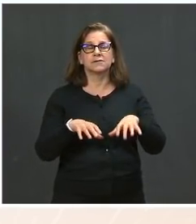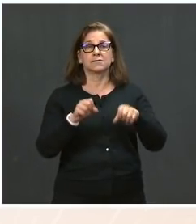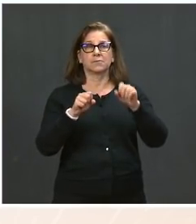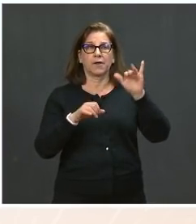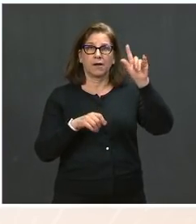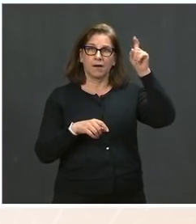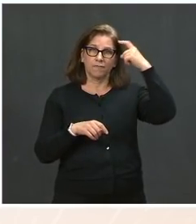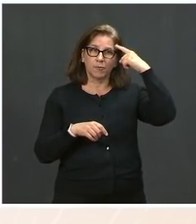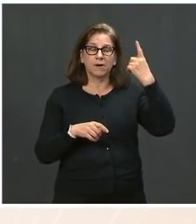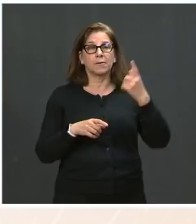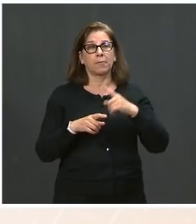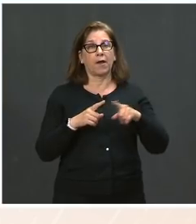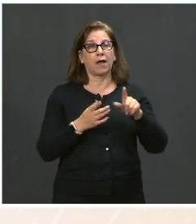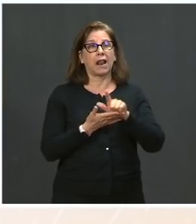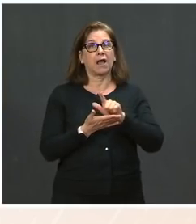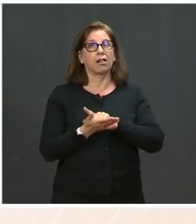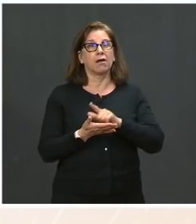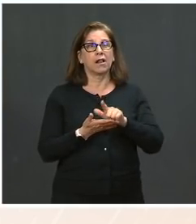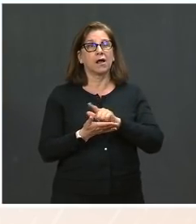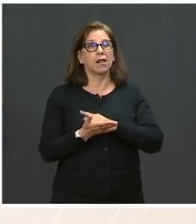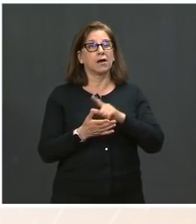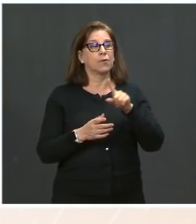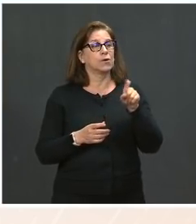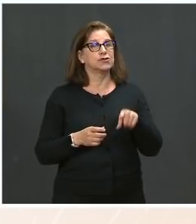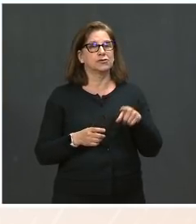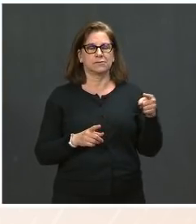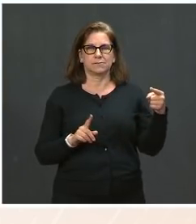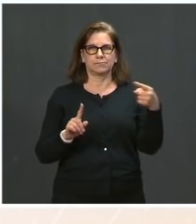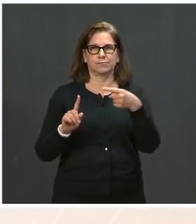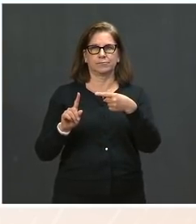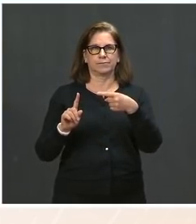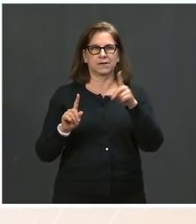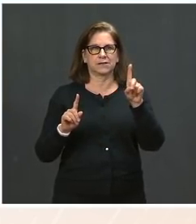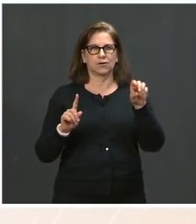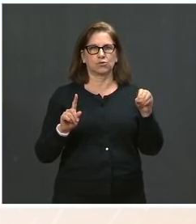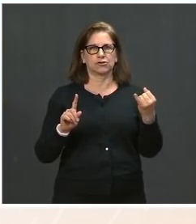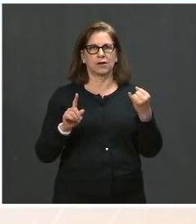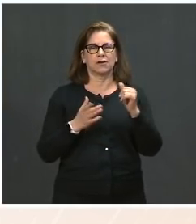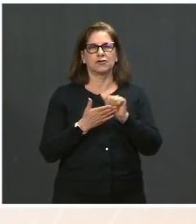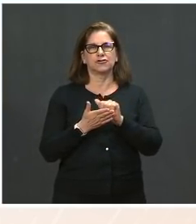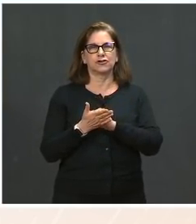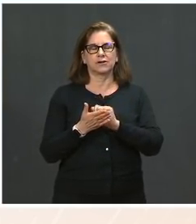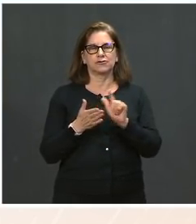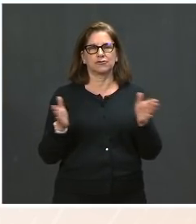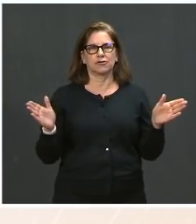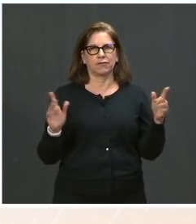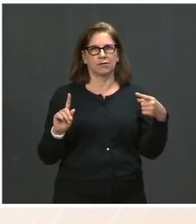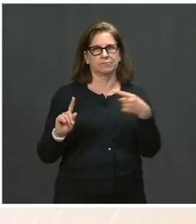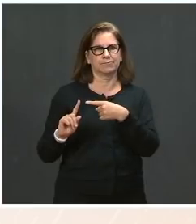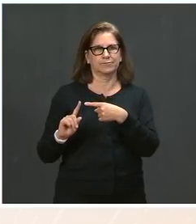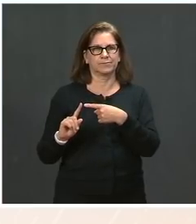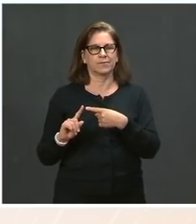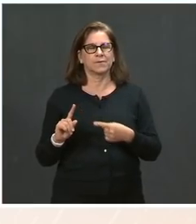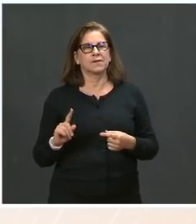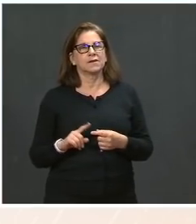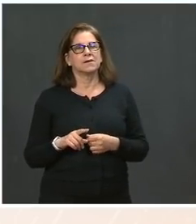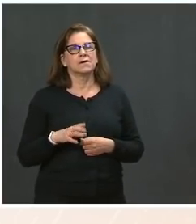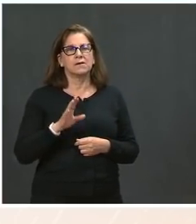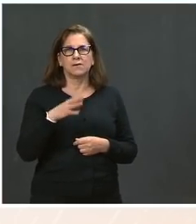and the Justice Department. The Press: Well, I understand that, but why not -- why ca- -- why shouldn't the President be able to communicate with the Attorney General on legal action?